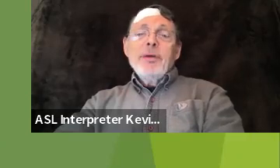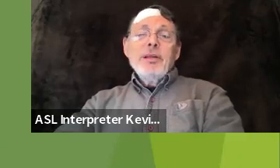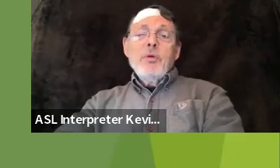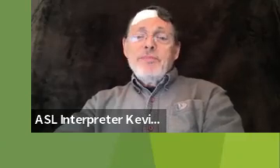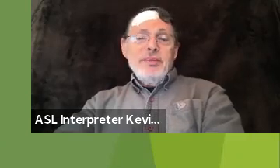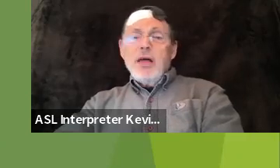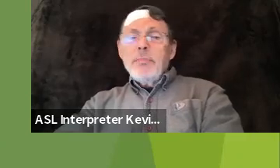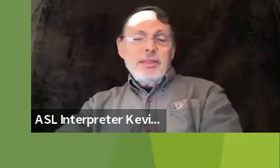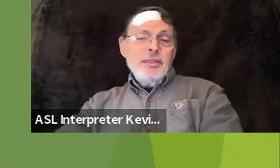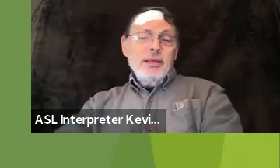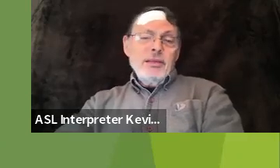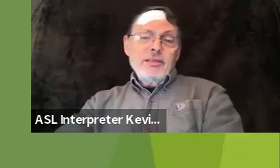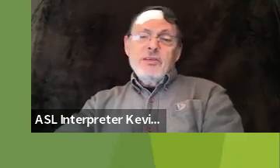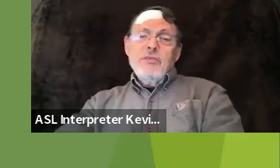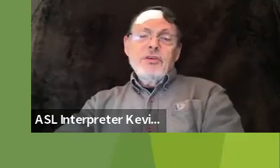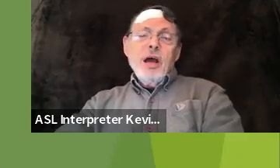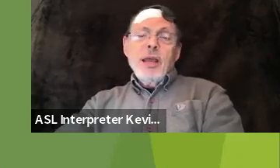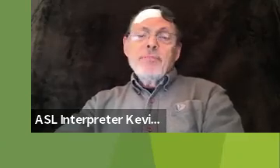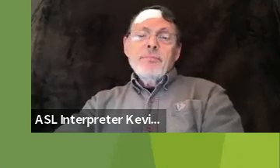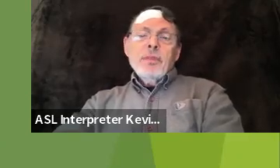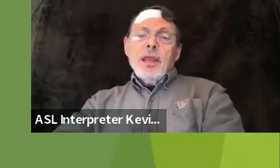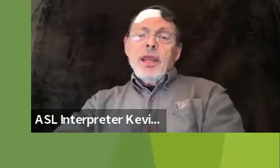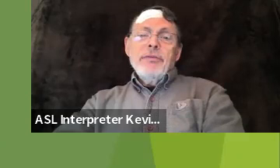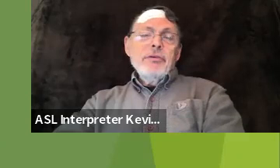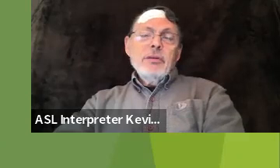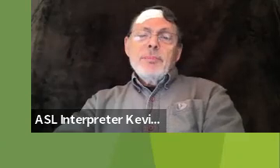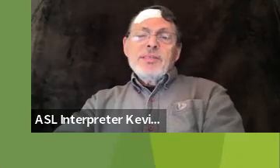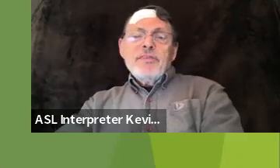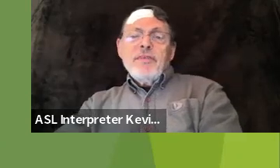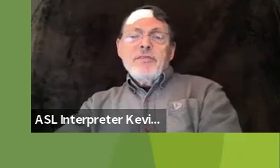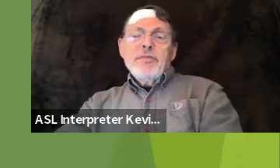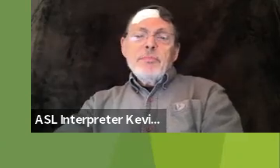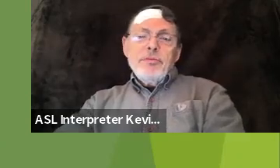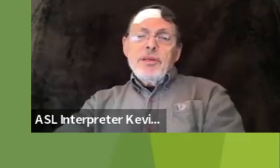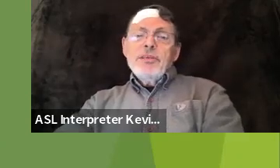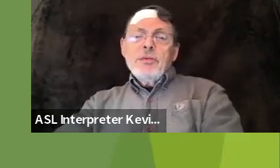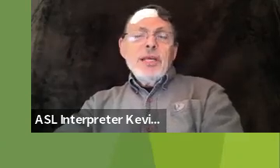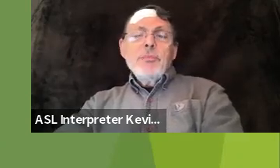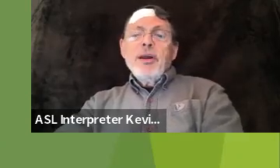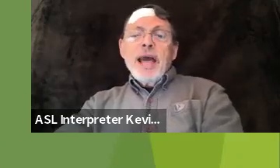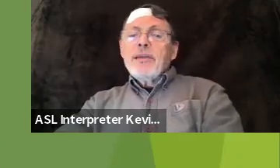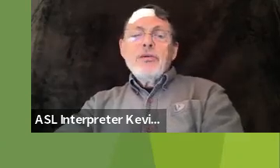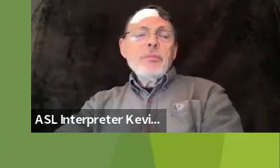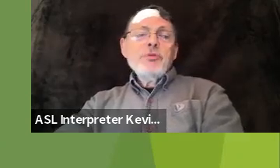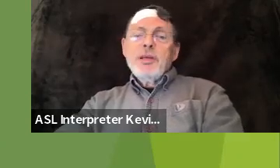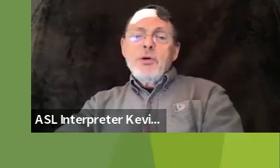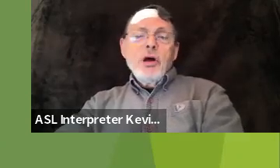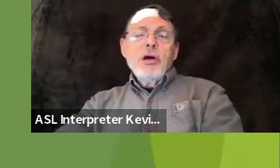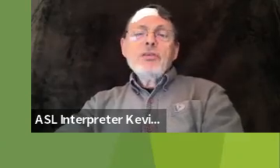But we've been developing these things over time and there's 75 different movies and we keep on adding to them as we go along.